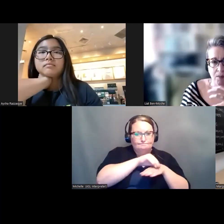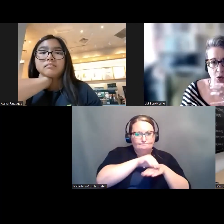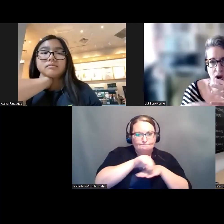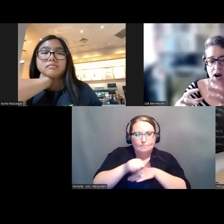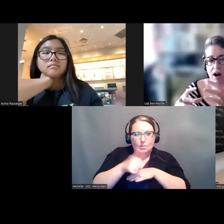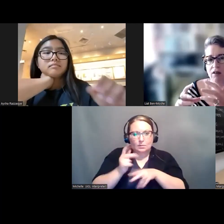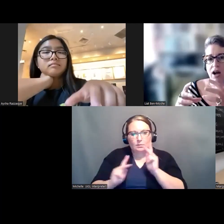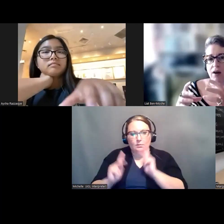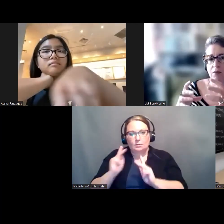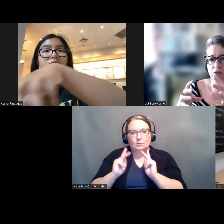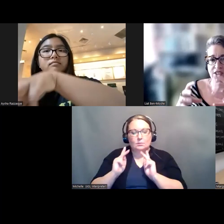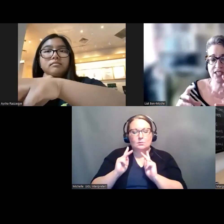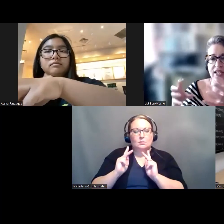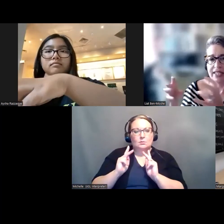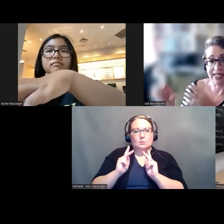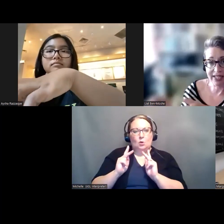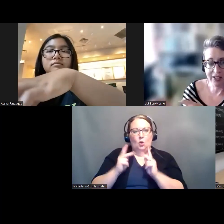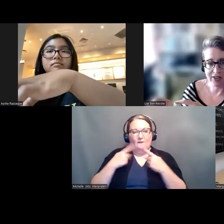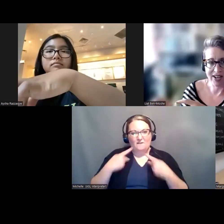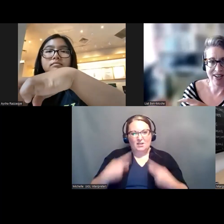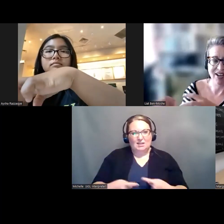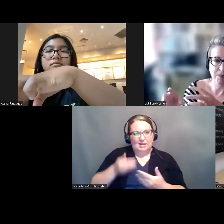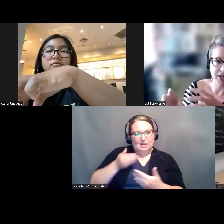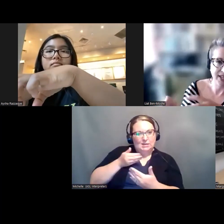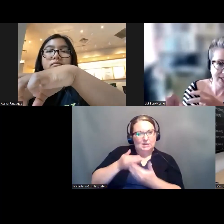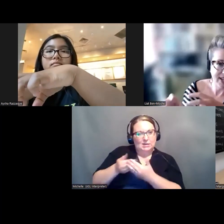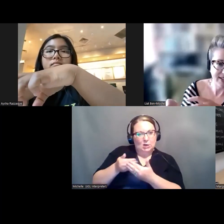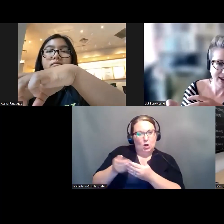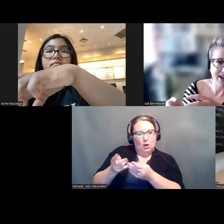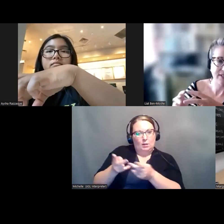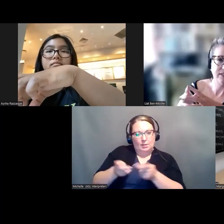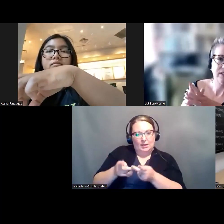or are physically near a place like that.